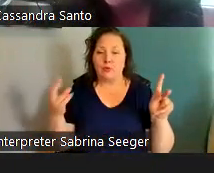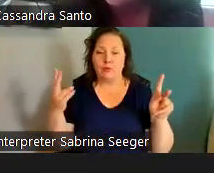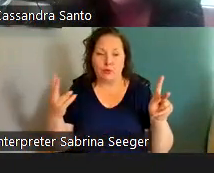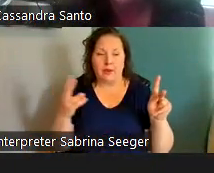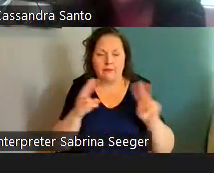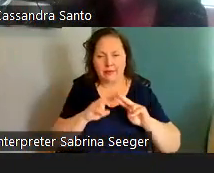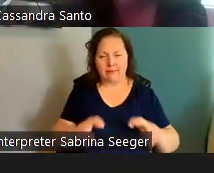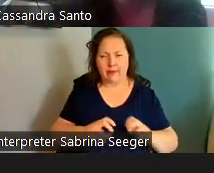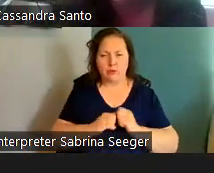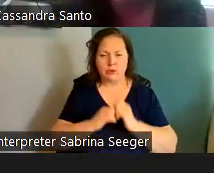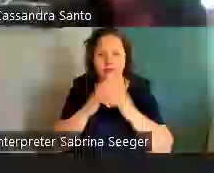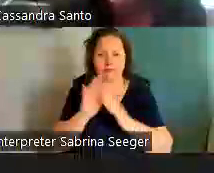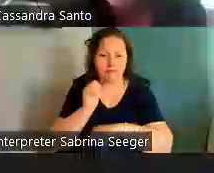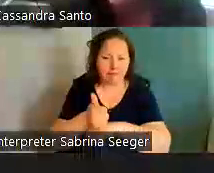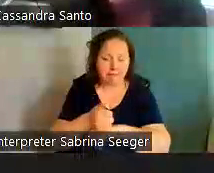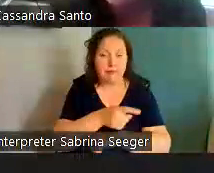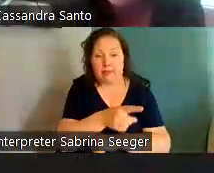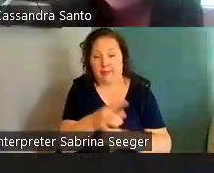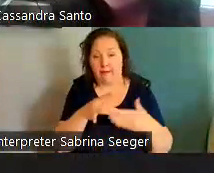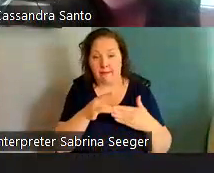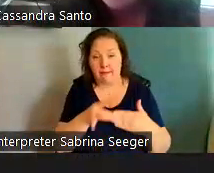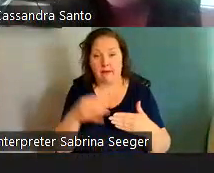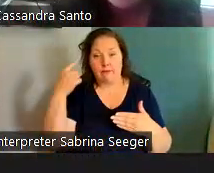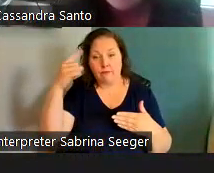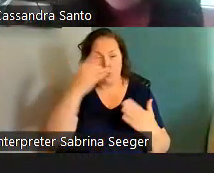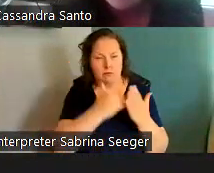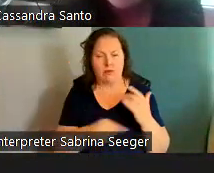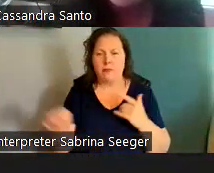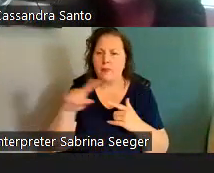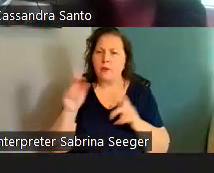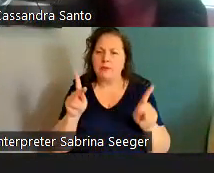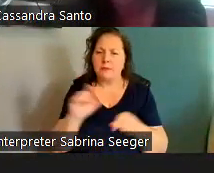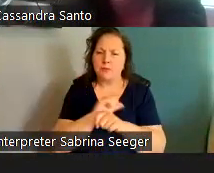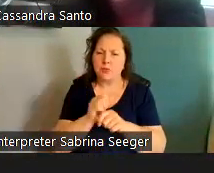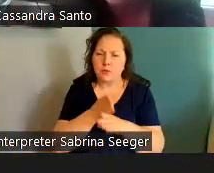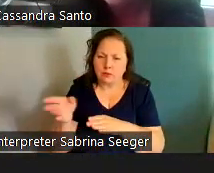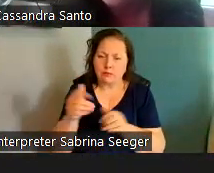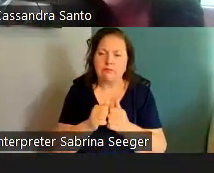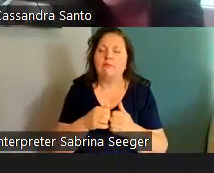guide. This guide is designed for practitioners and administrators it sets forth recommendations